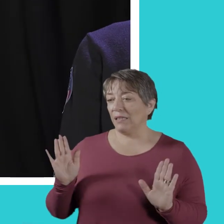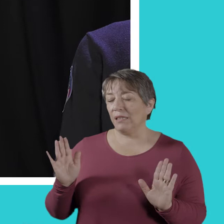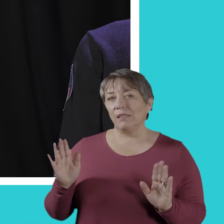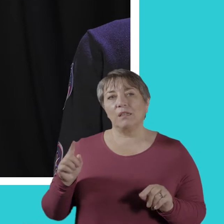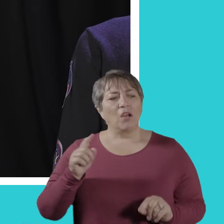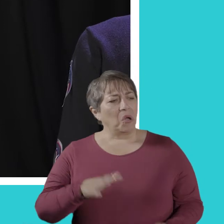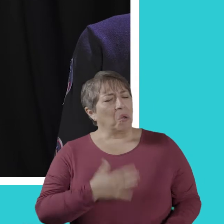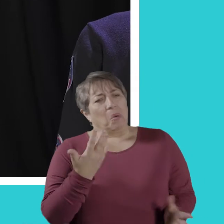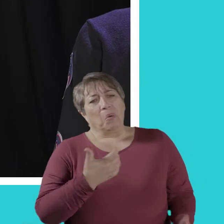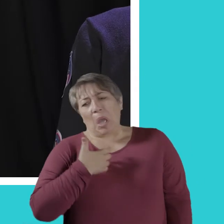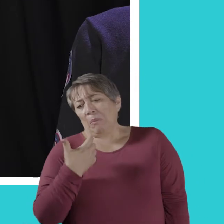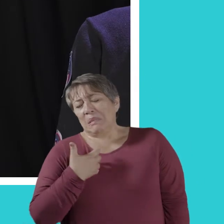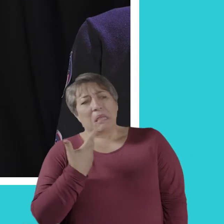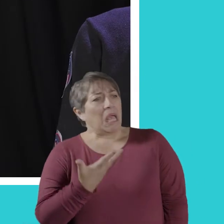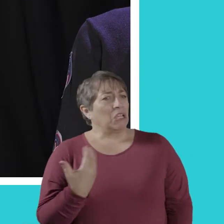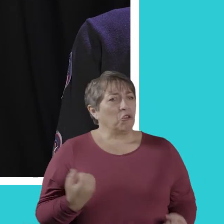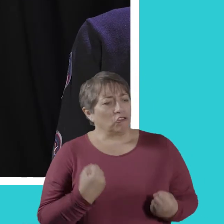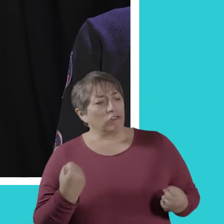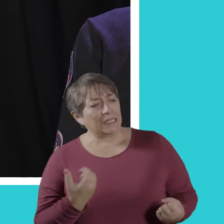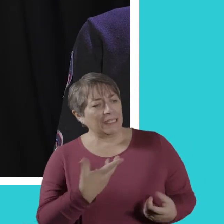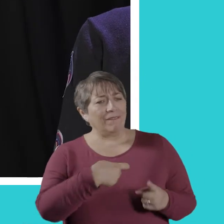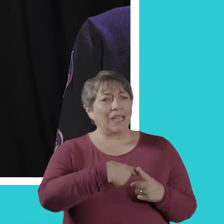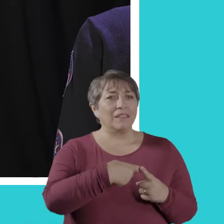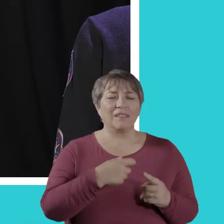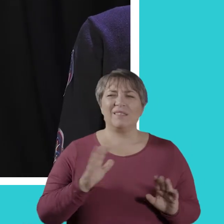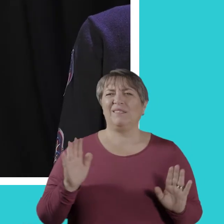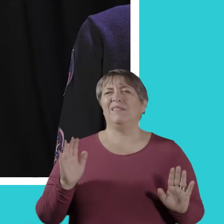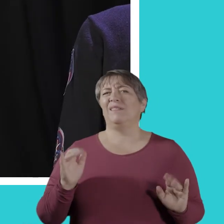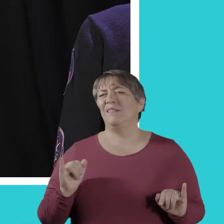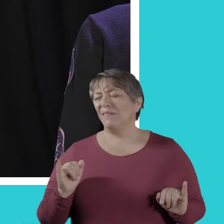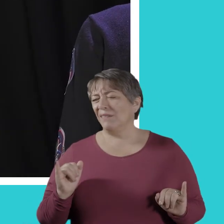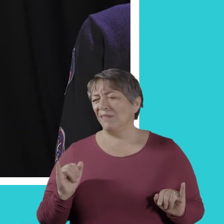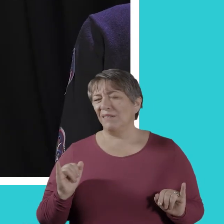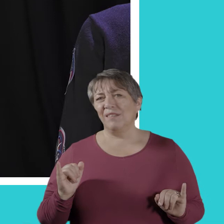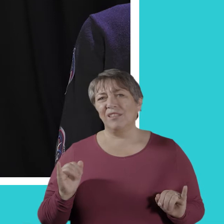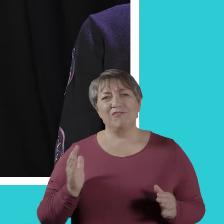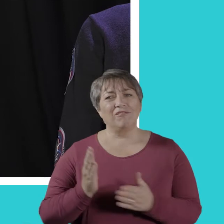or you're being really aggressive Kelsea it's just really counterproductive and it's